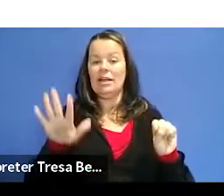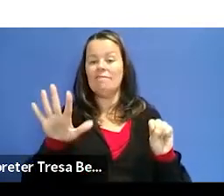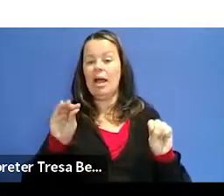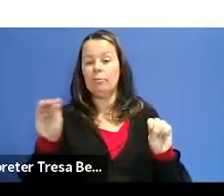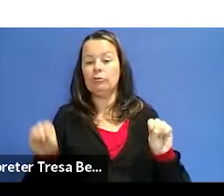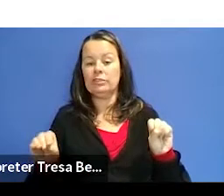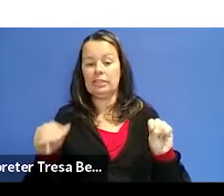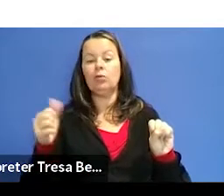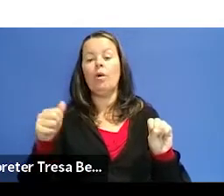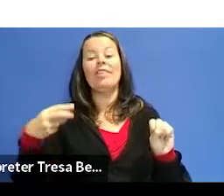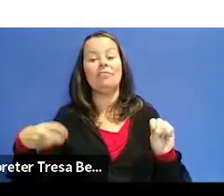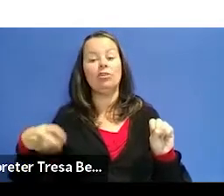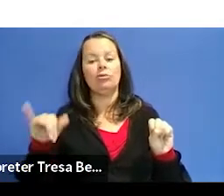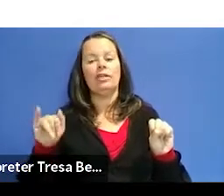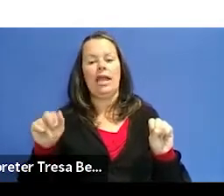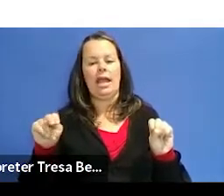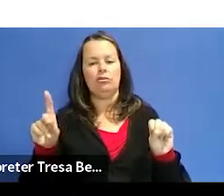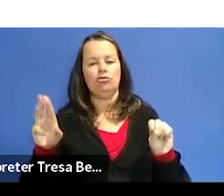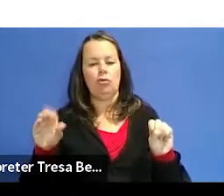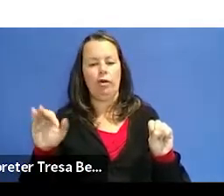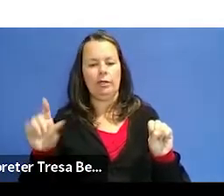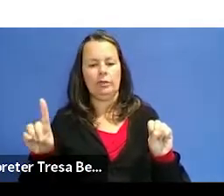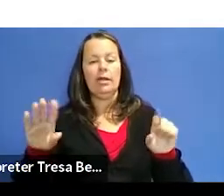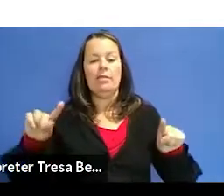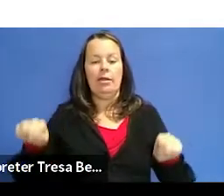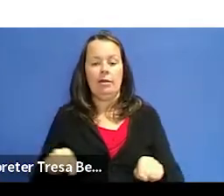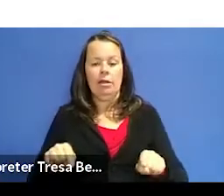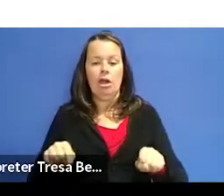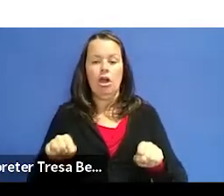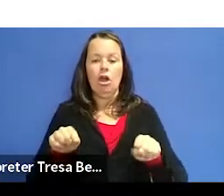with difficulty on the Android side and ultimately, 25% inaccessible on